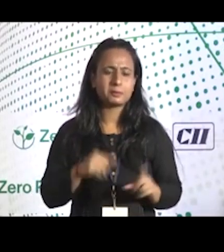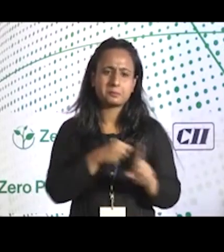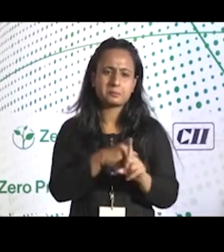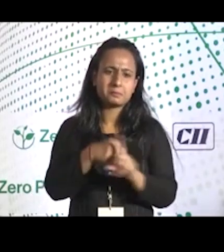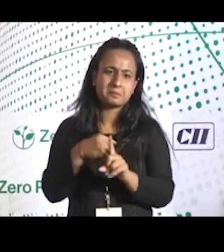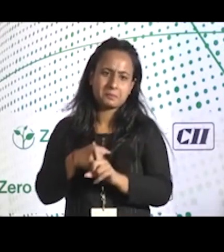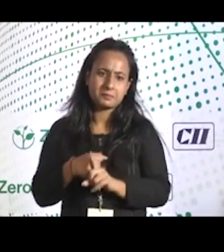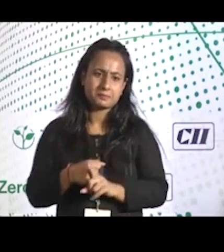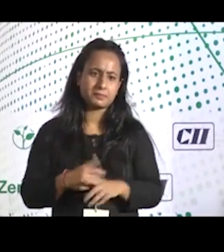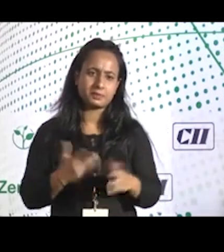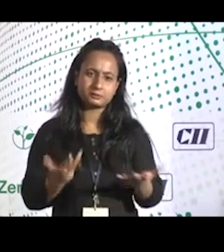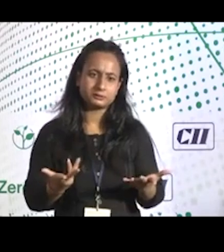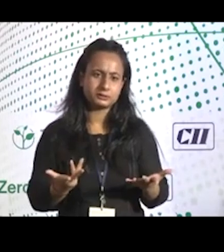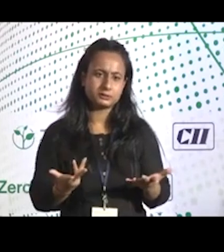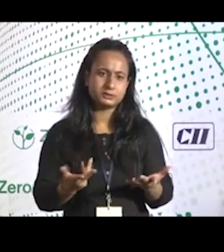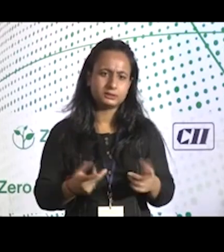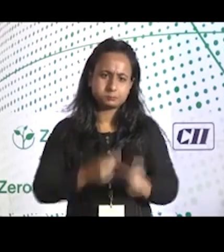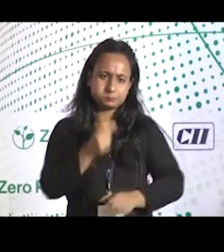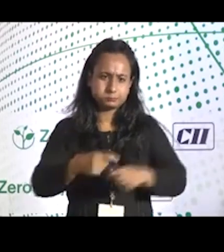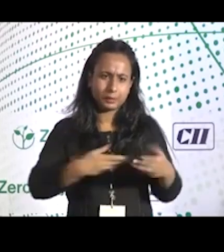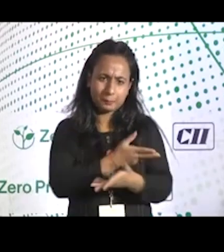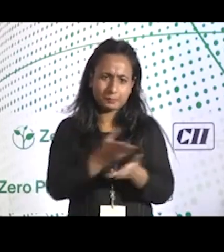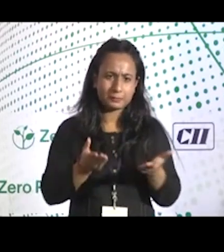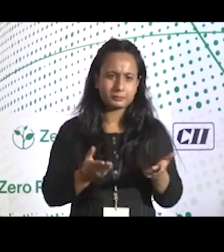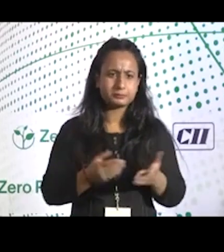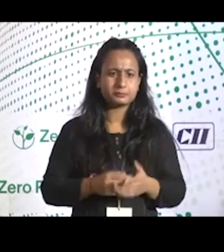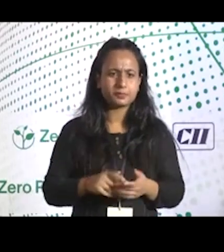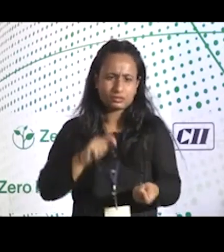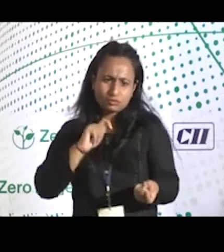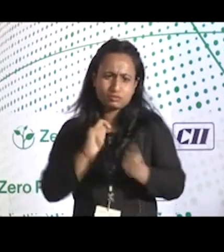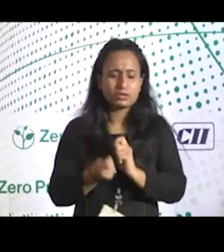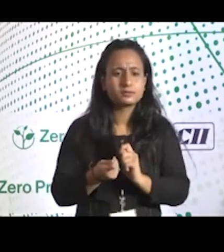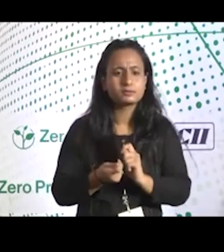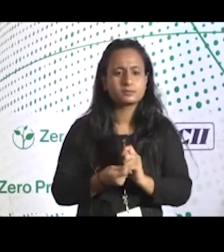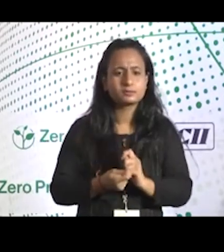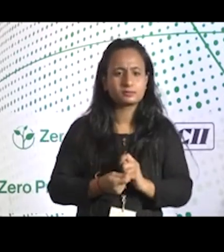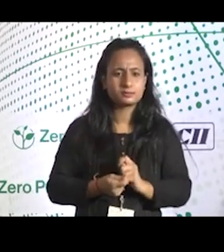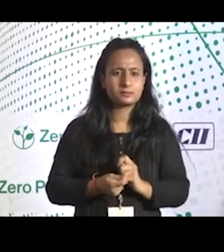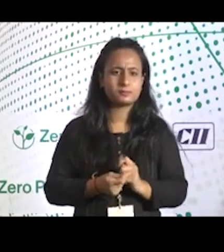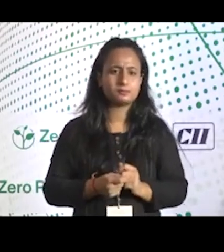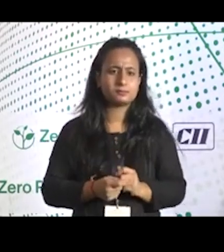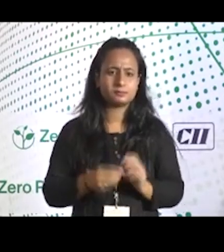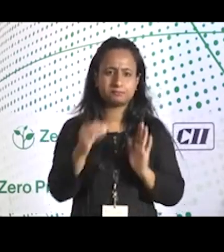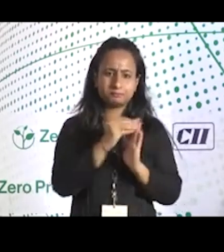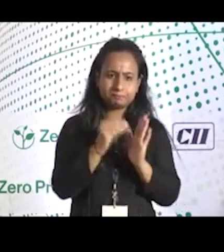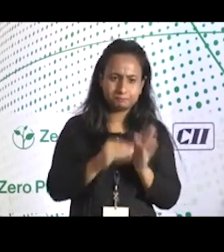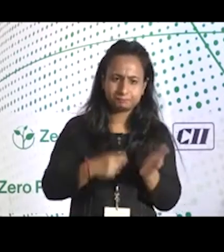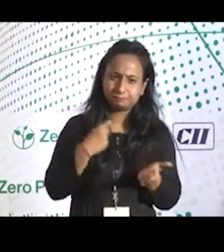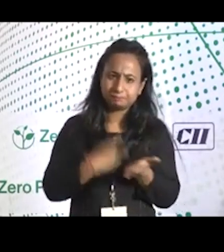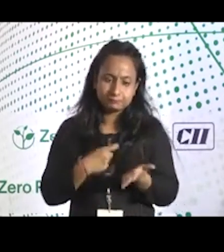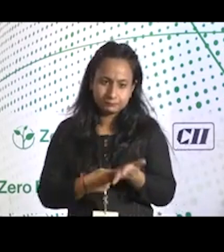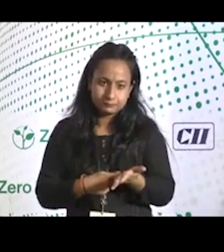what even non impact kind of views. And we've also been able to not just show that return,